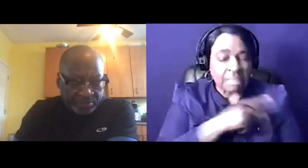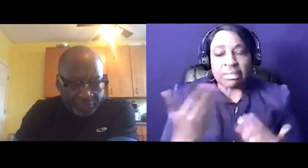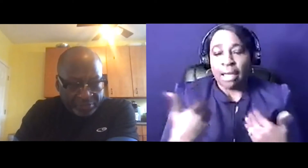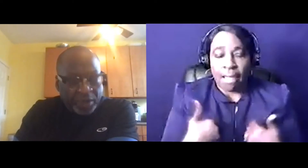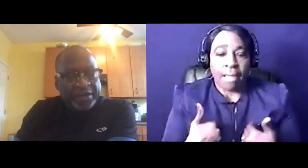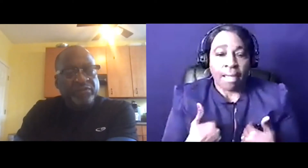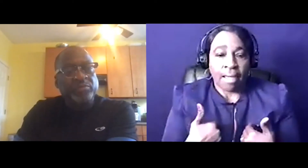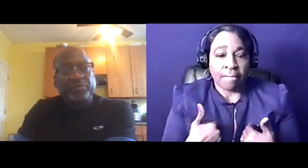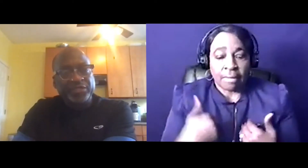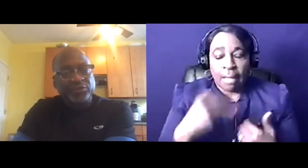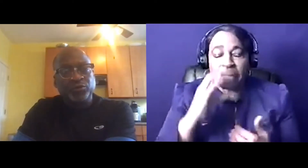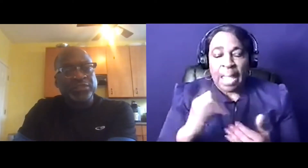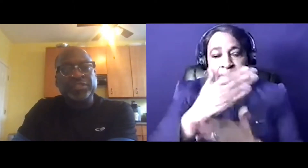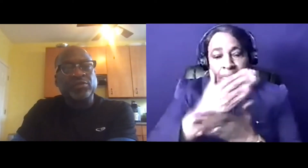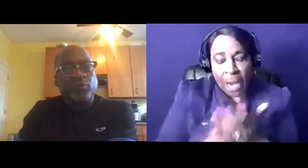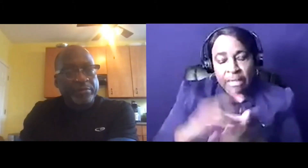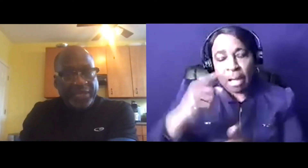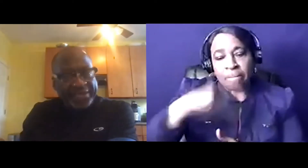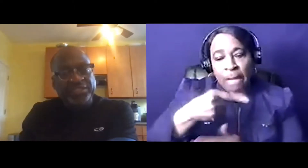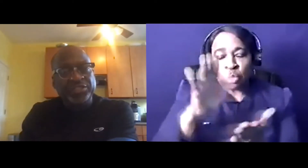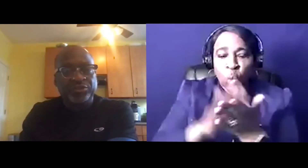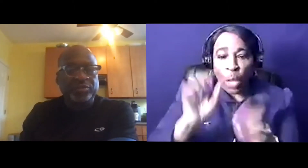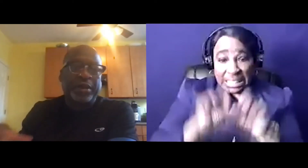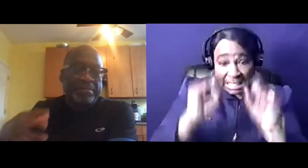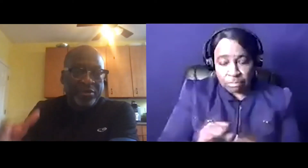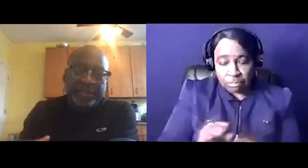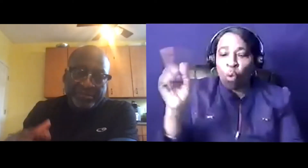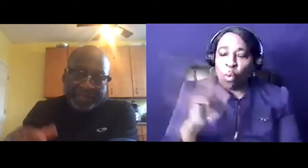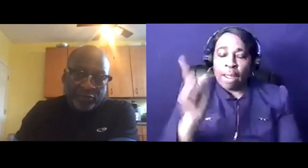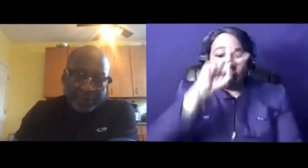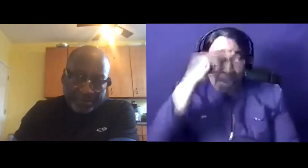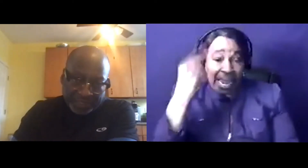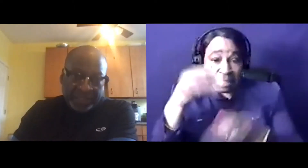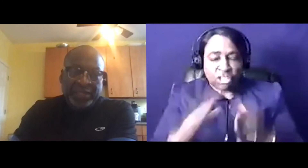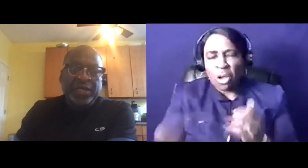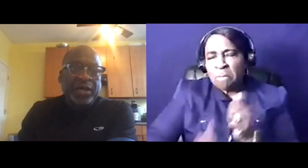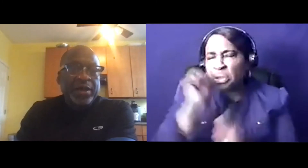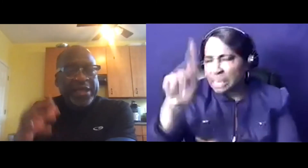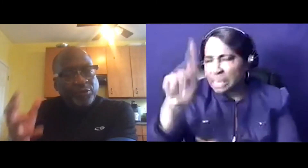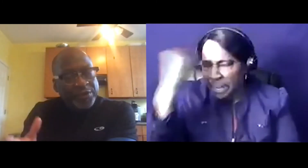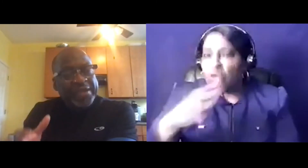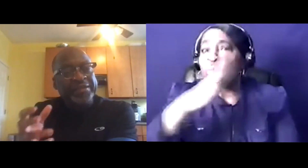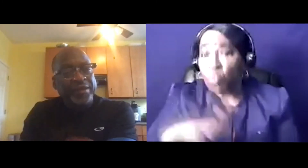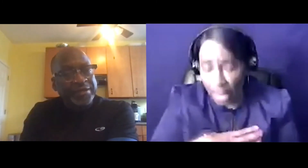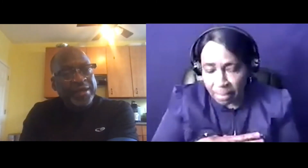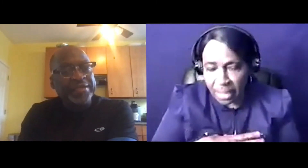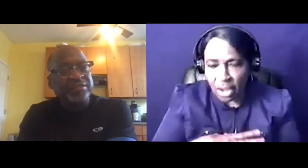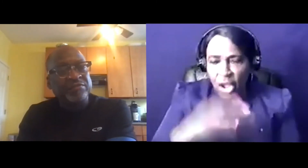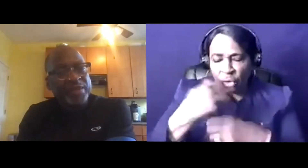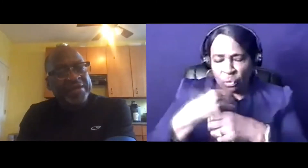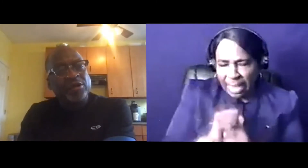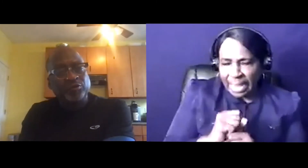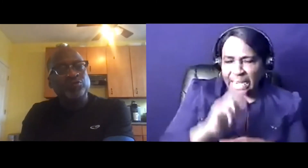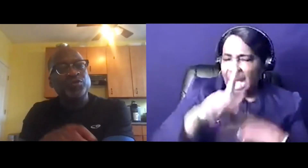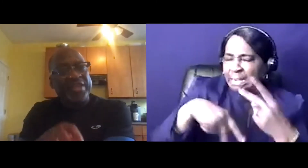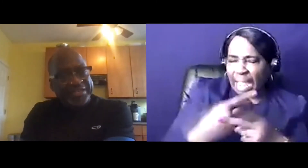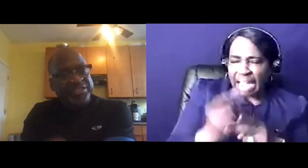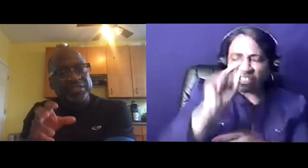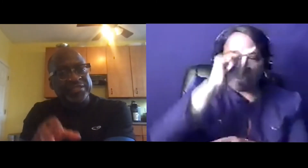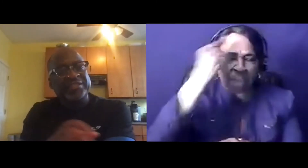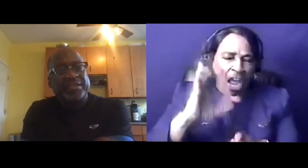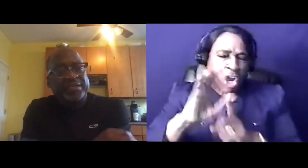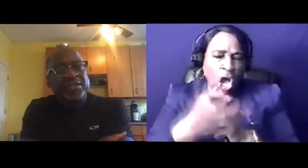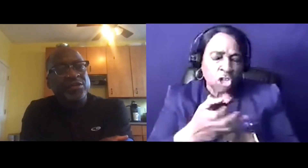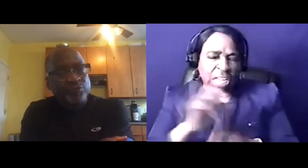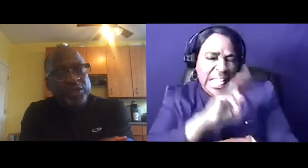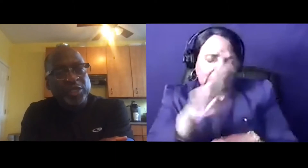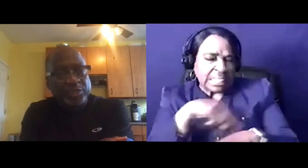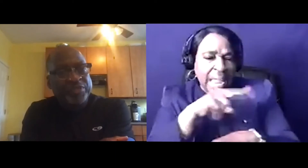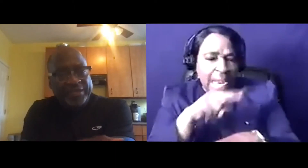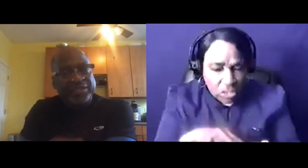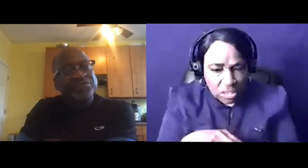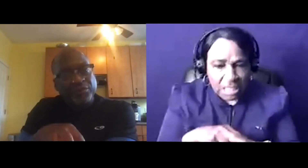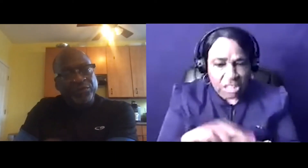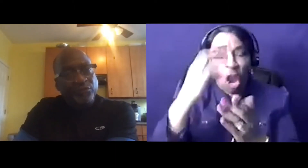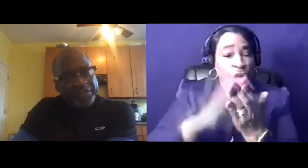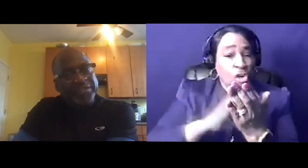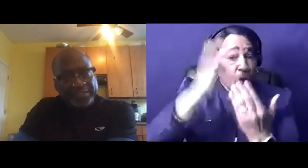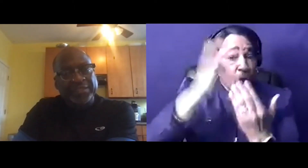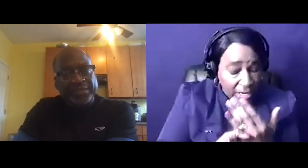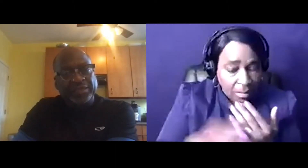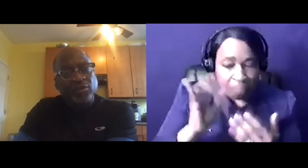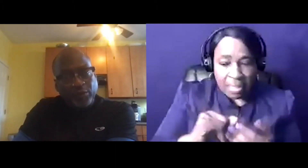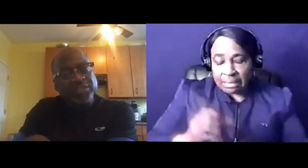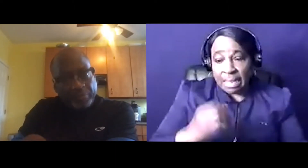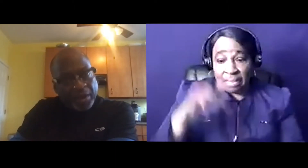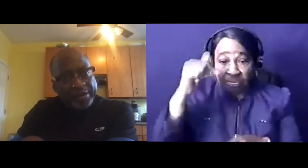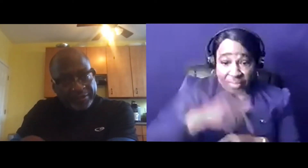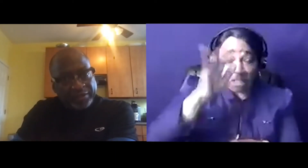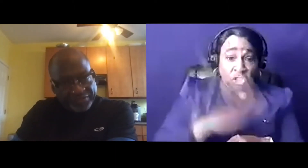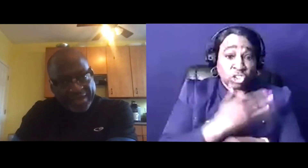been part of a public school system where Black teachers, primarily Black women, had created a kind of Black cultural nationalistic curriculum that "Lift Every Voice and Sing" was a part of that.